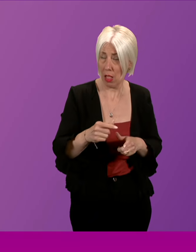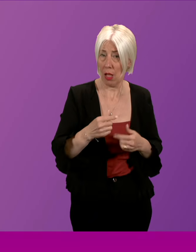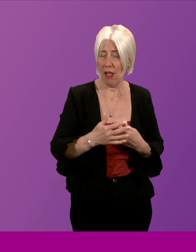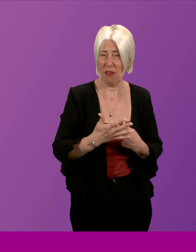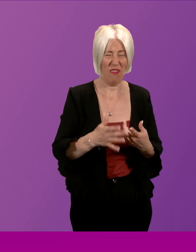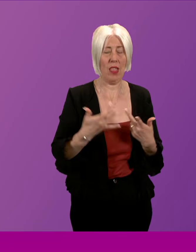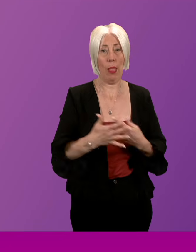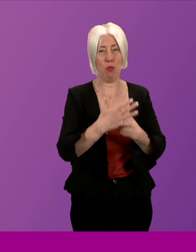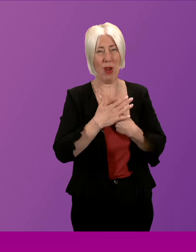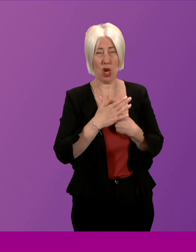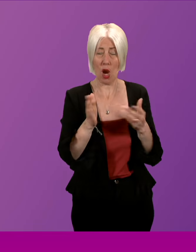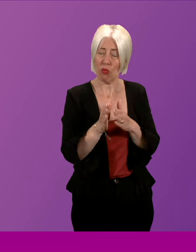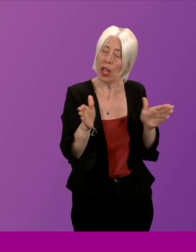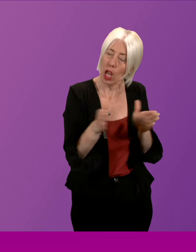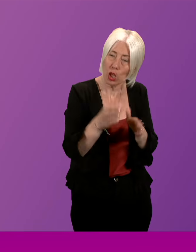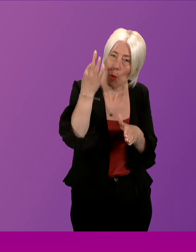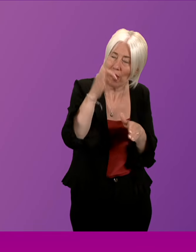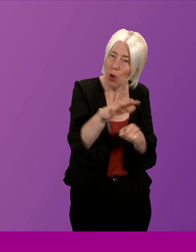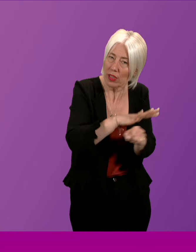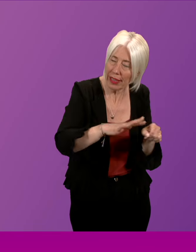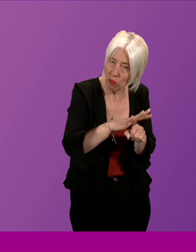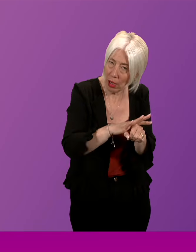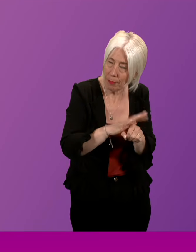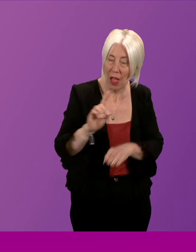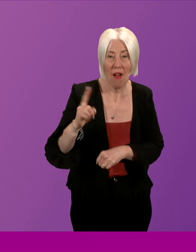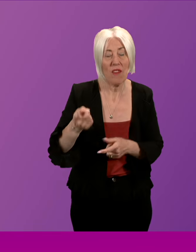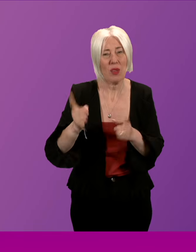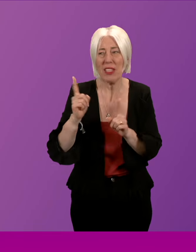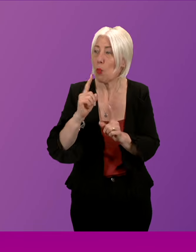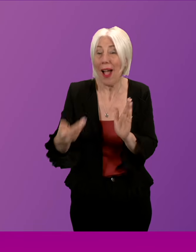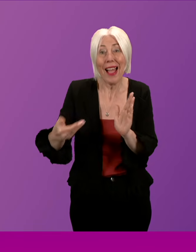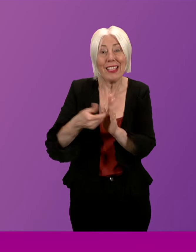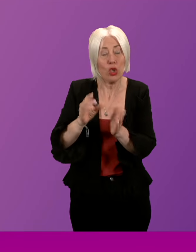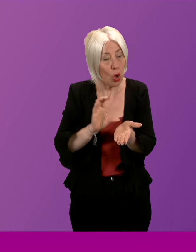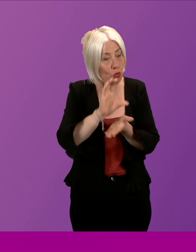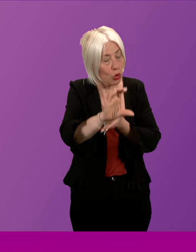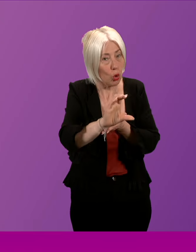smallest local authorities. What additional resources will the Scottish Government provide